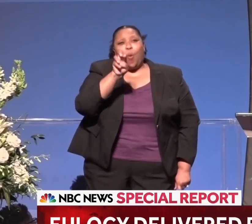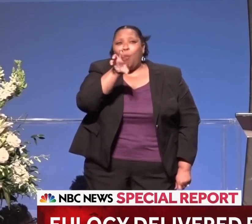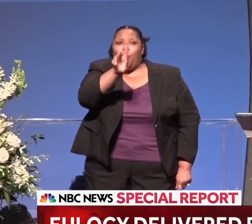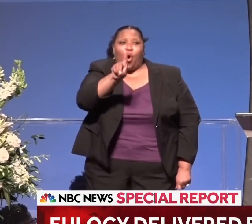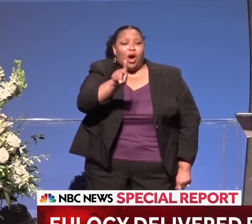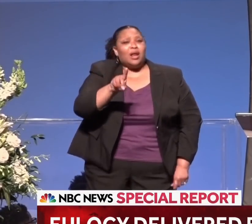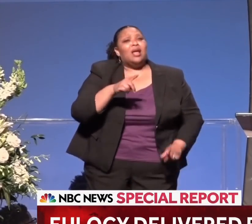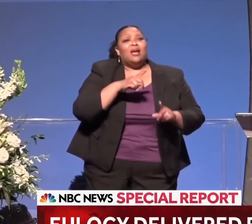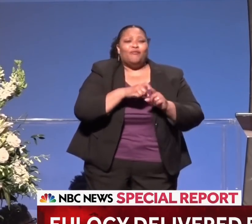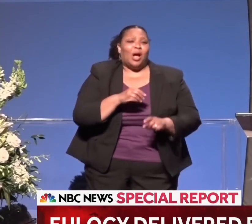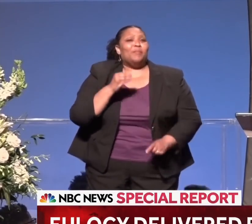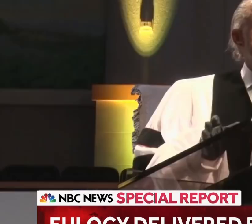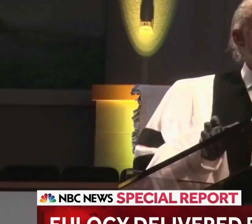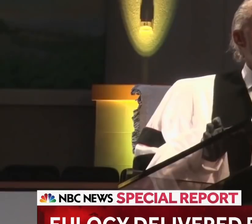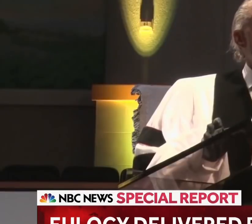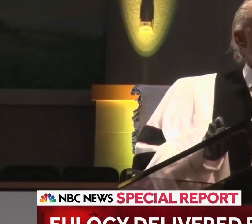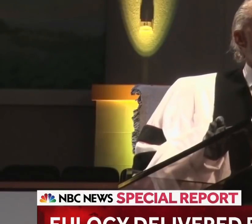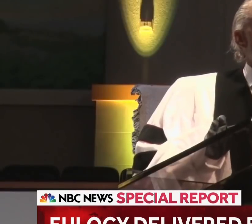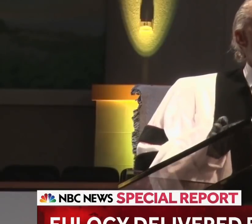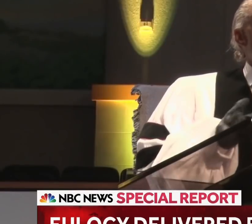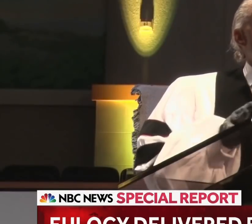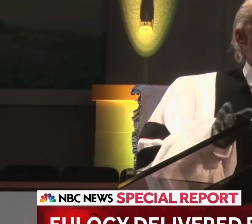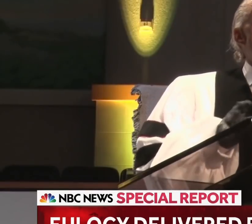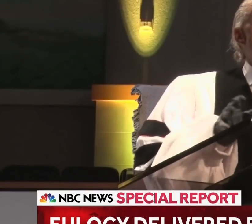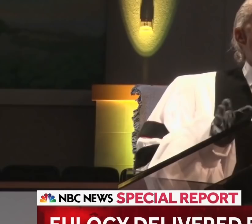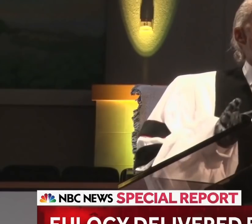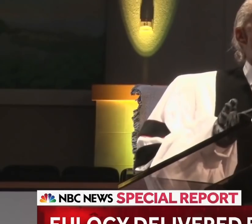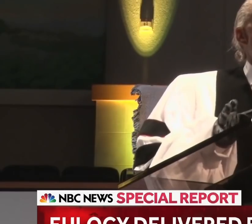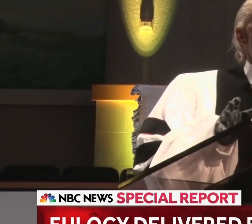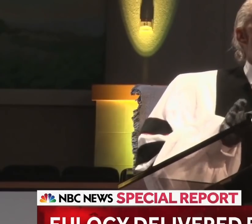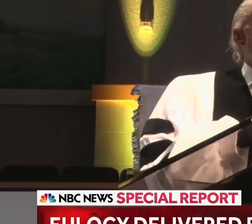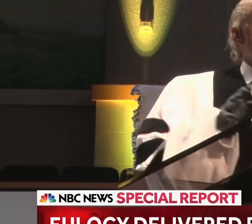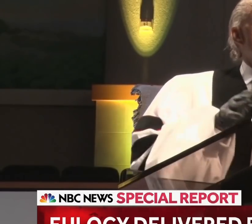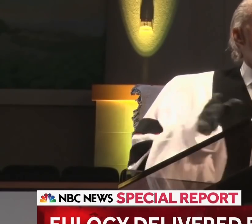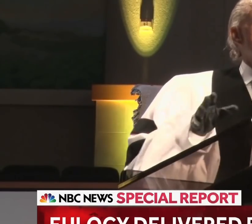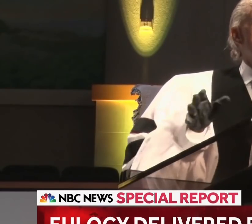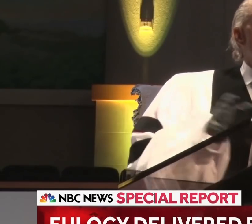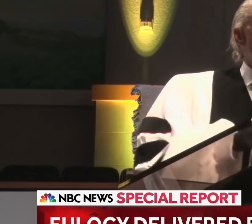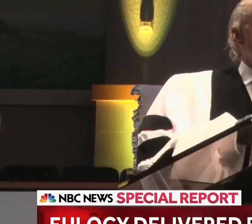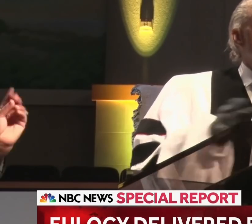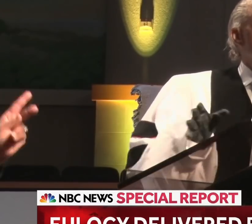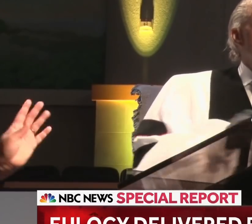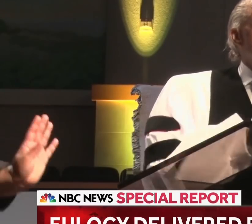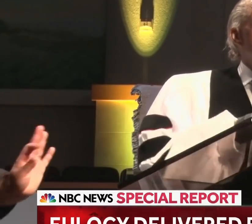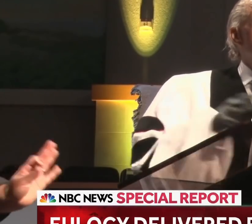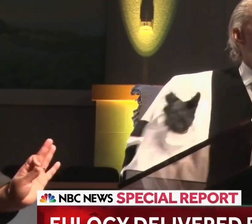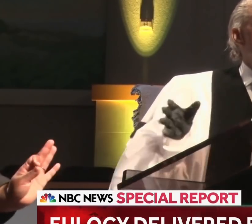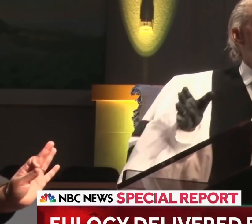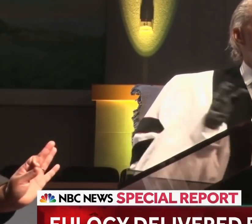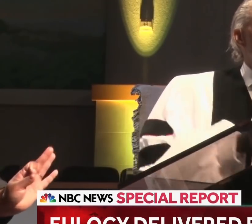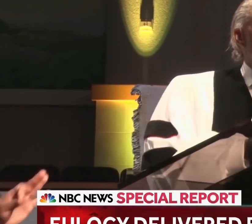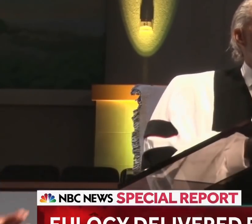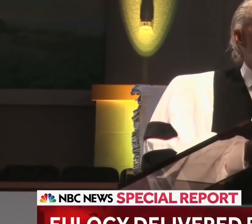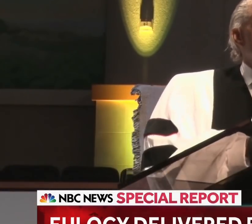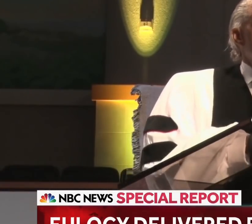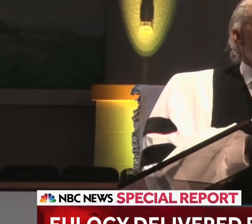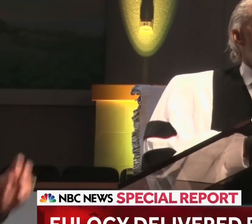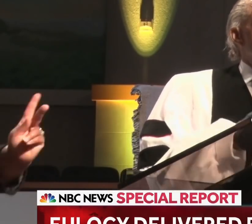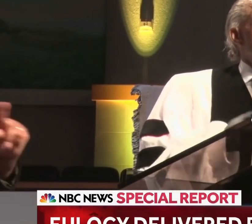BUT GOD TOOK AN ORDINARY BROTHER FROM THE THIRD WARD, FROM THE